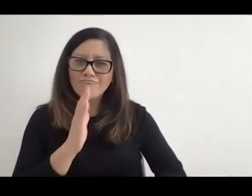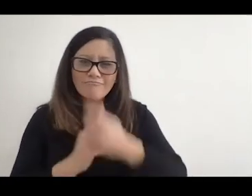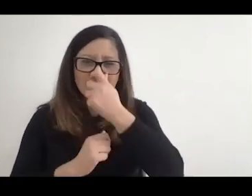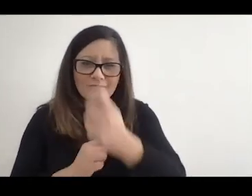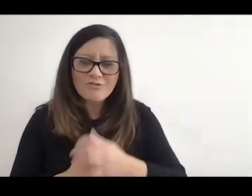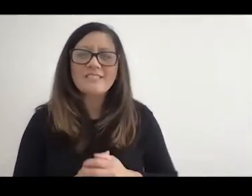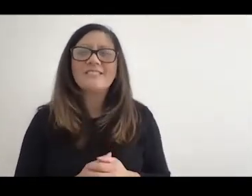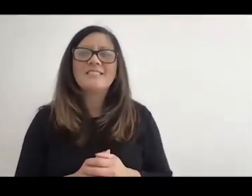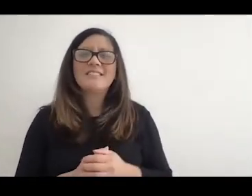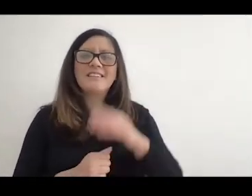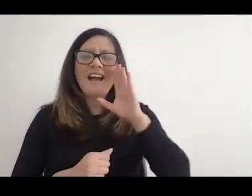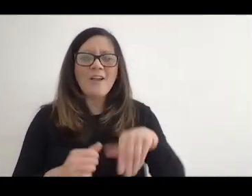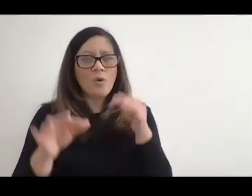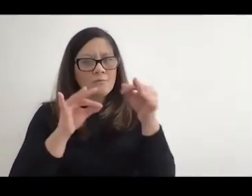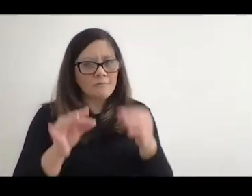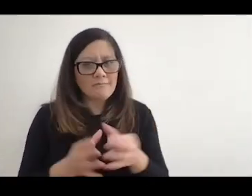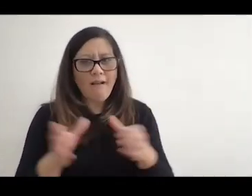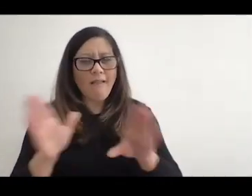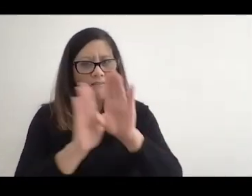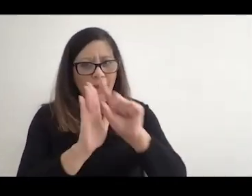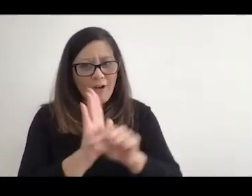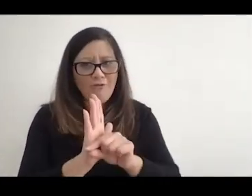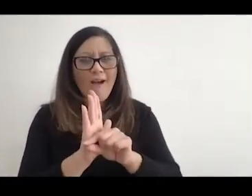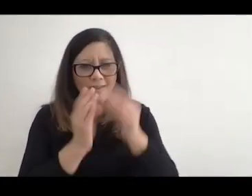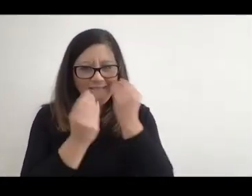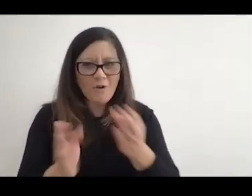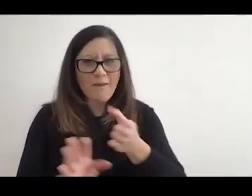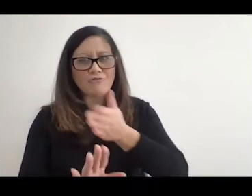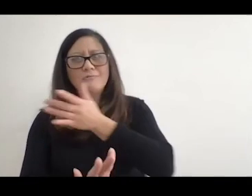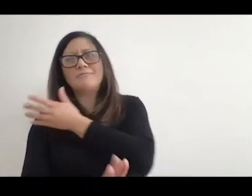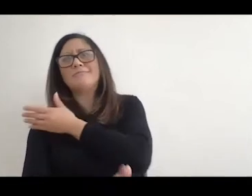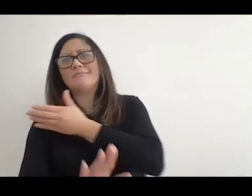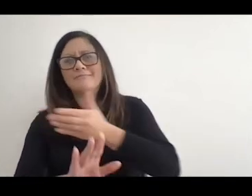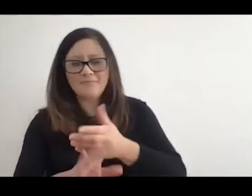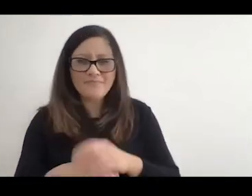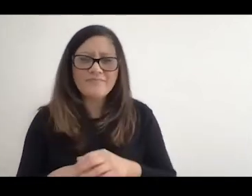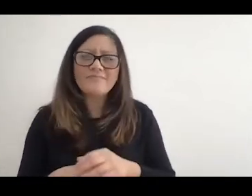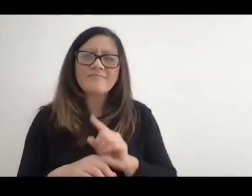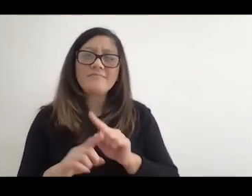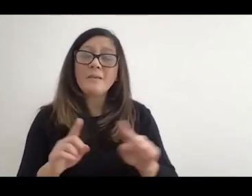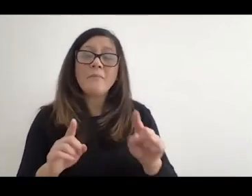the heart of the nuts and bolts. but part of the reason that we've had the interest and the fizzle